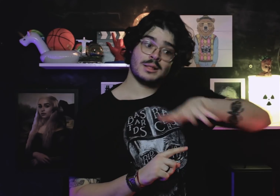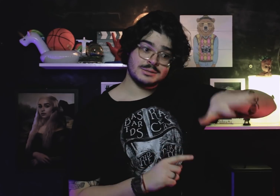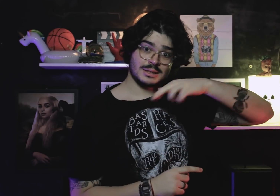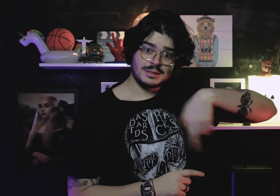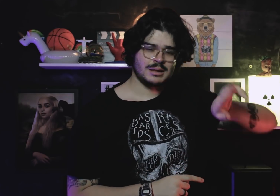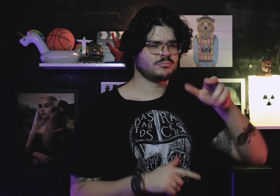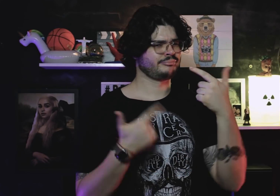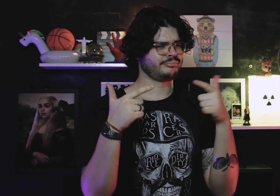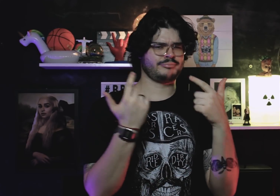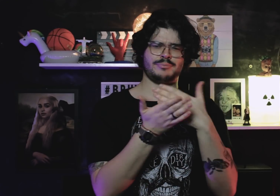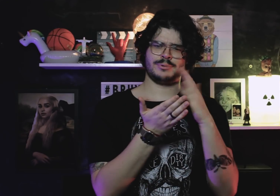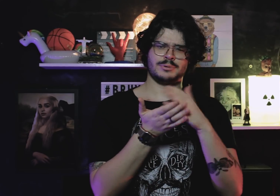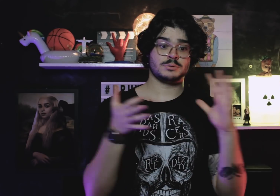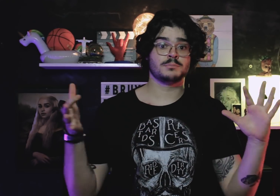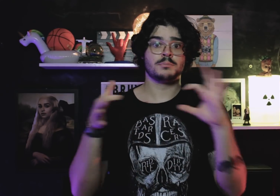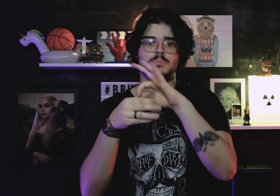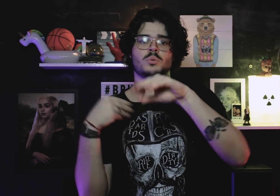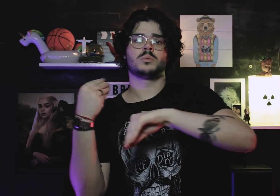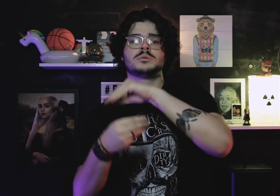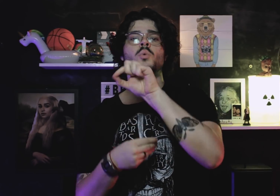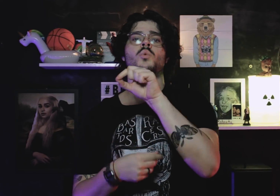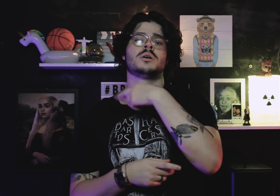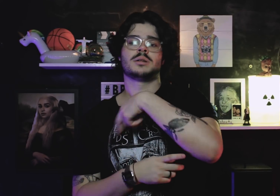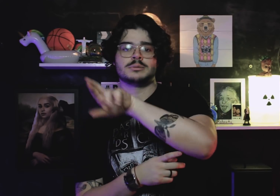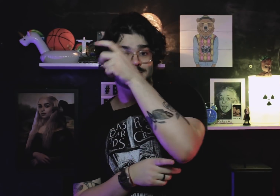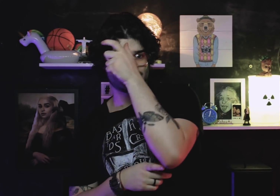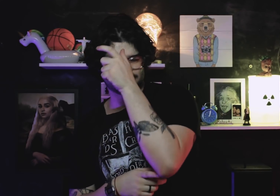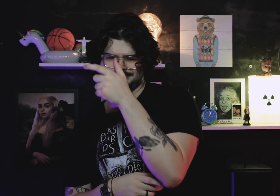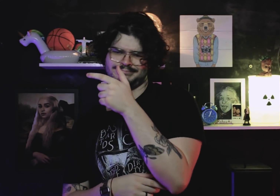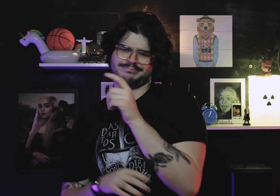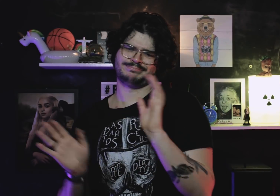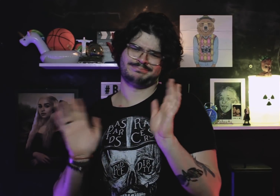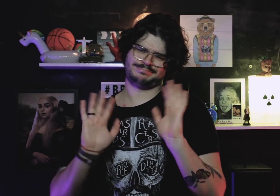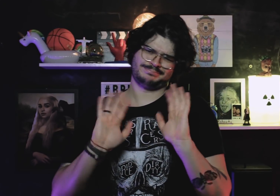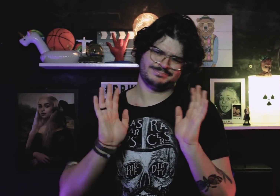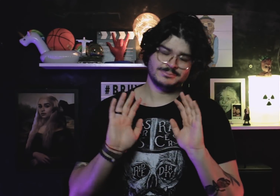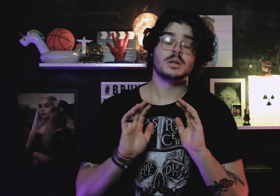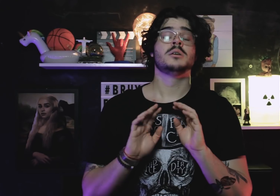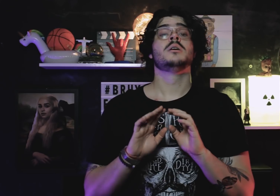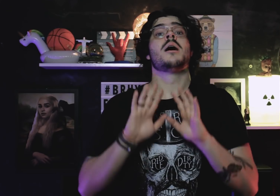It has nothing to do with the Satanist religion,